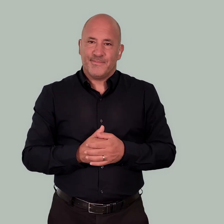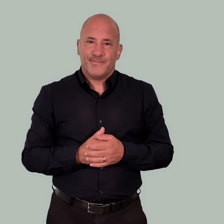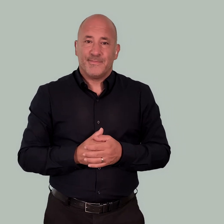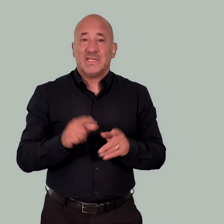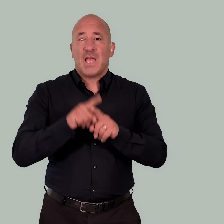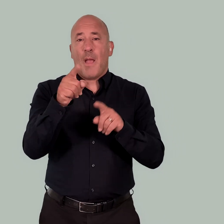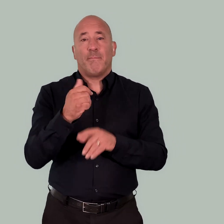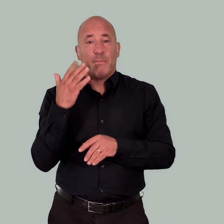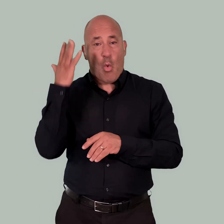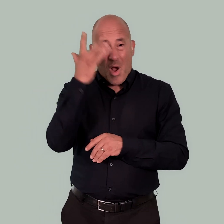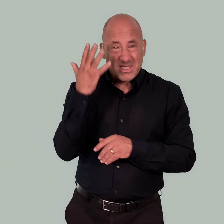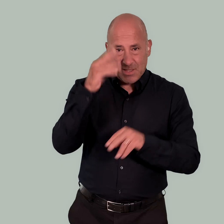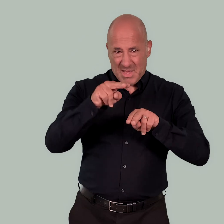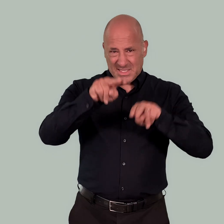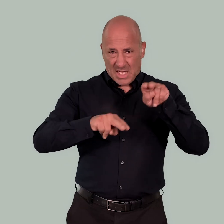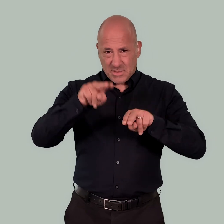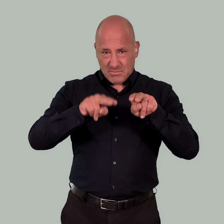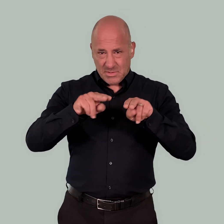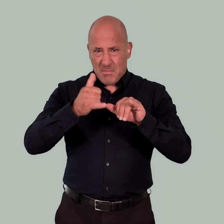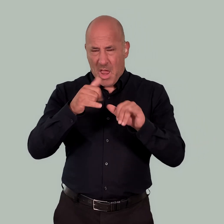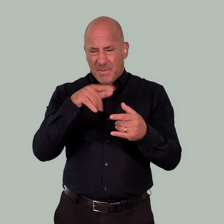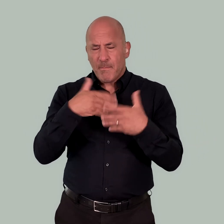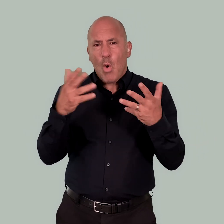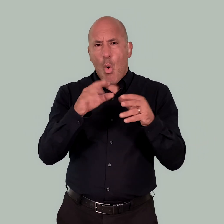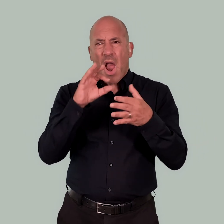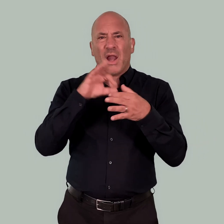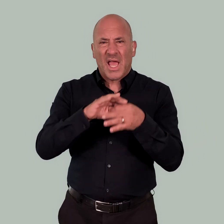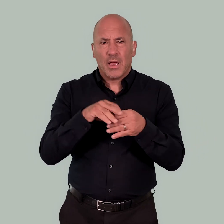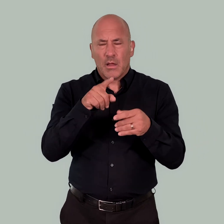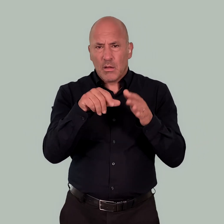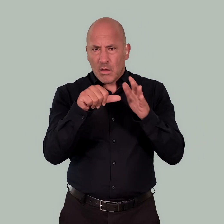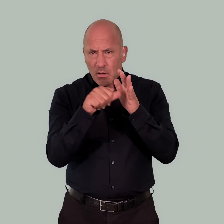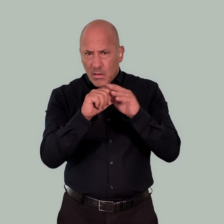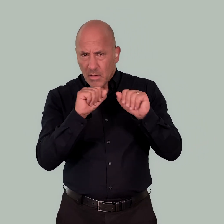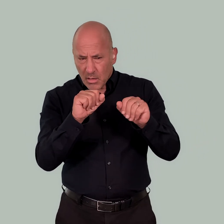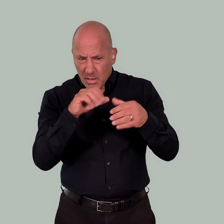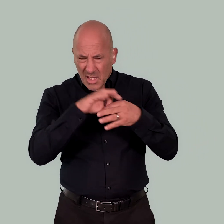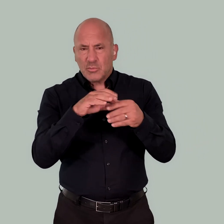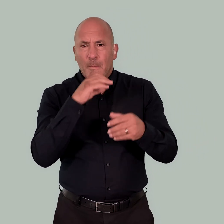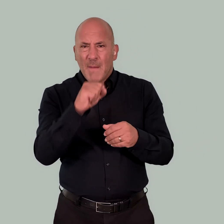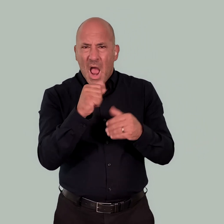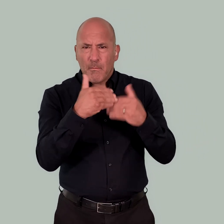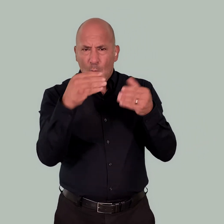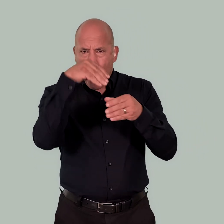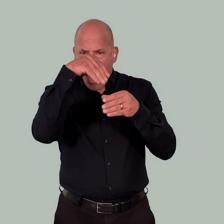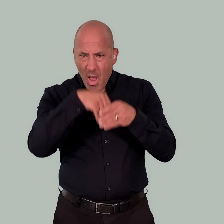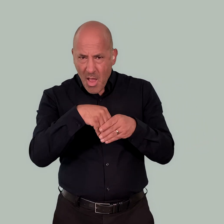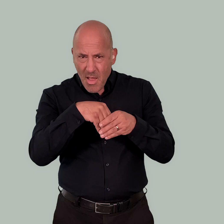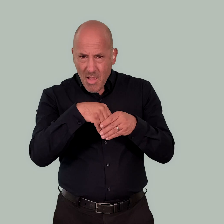Additionally, assessments for autism may draw more on how the condition manifests in men,